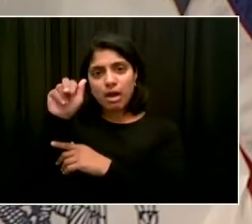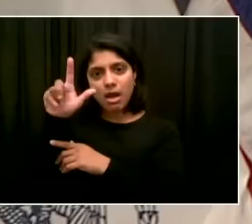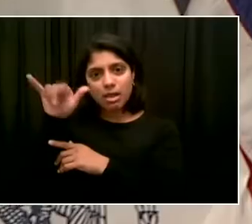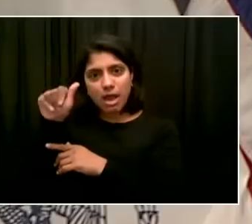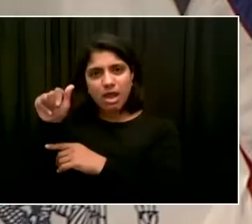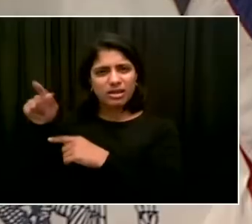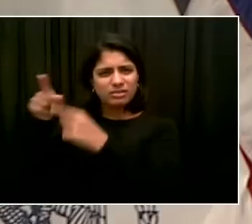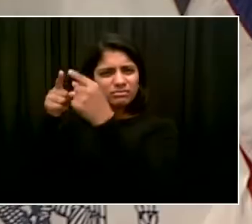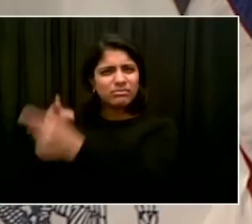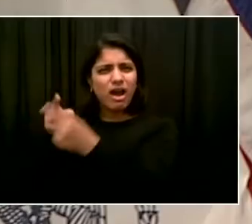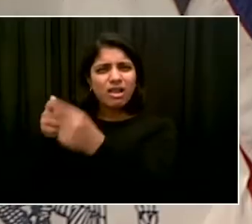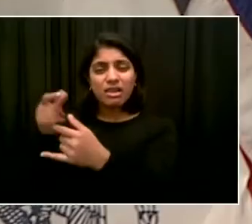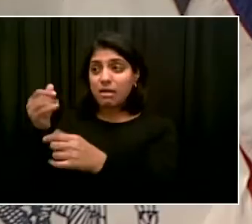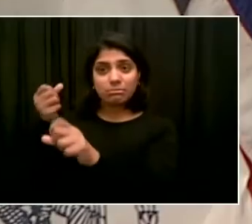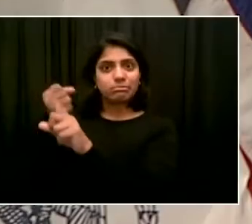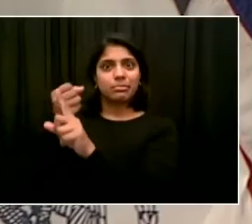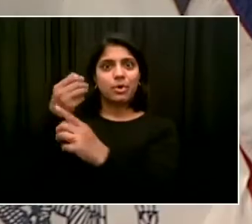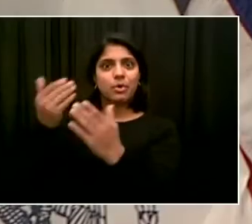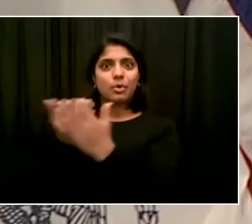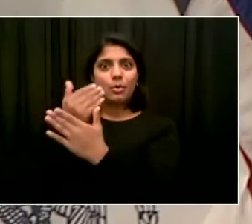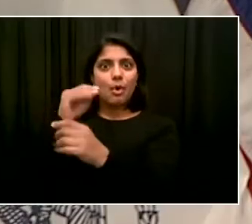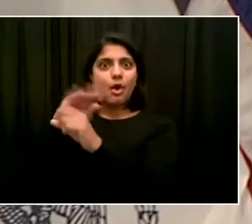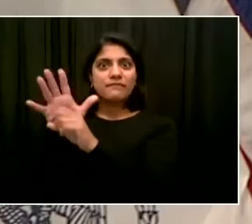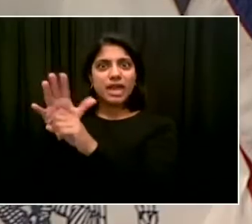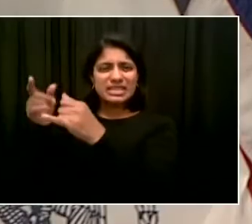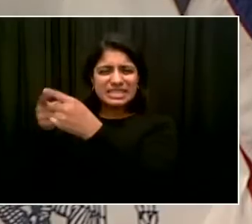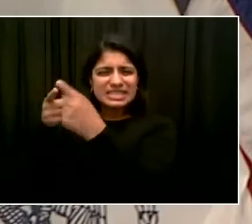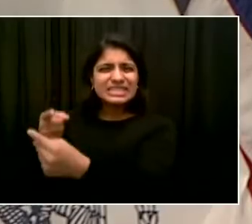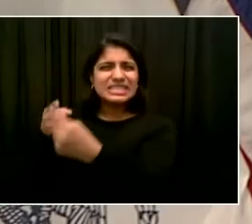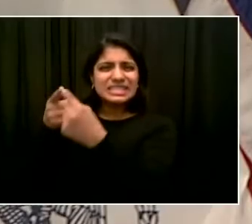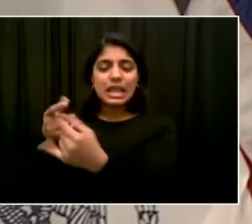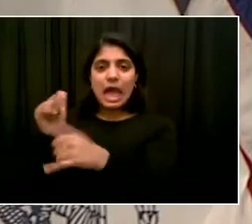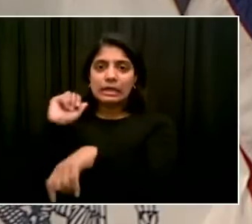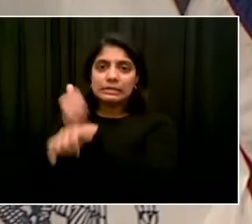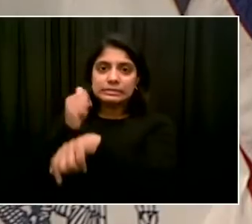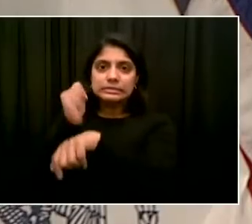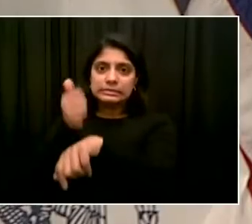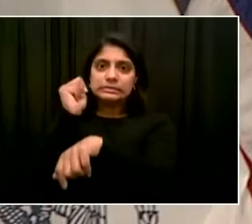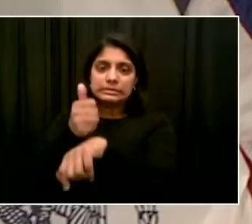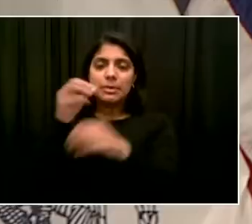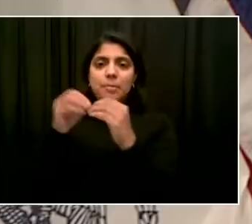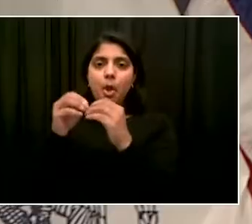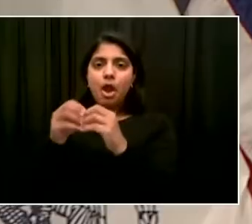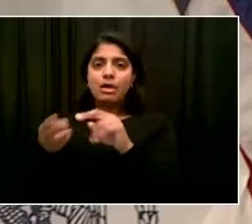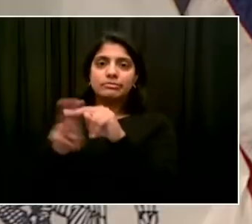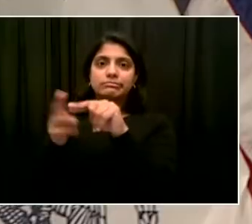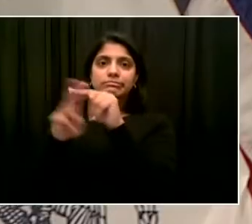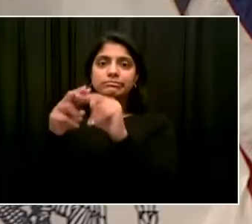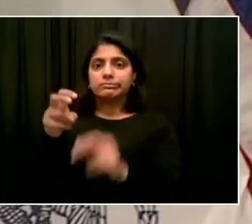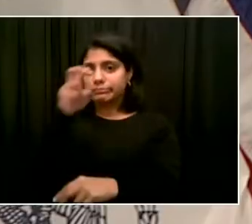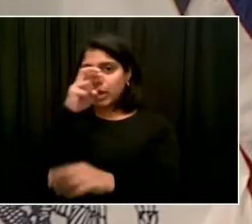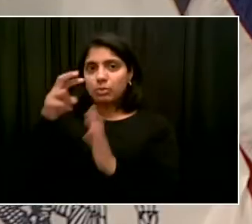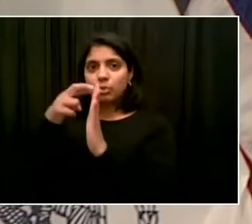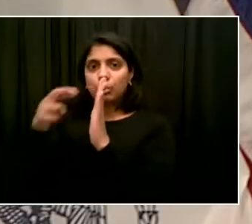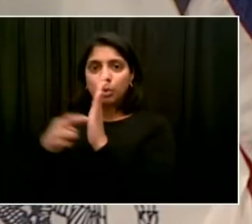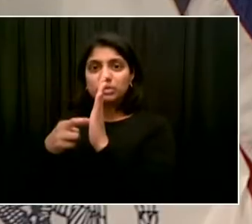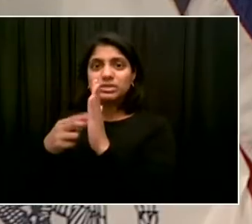TO SHUTDOWNS, TO RESTRICTIONS AND WE'VE GOT TO MAKE SURE THAT DOES NOT HAPN PE